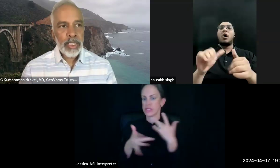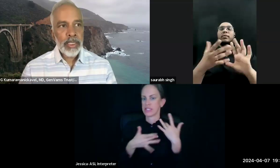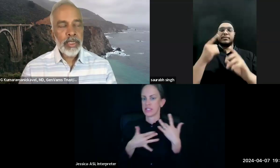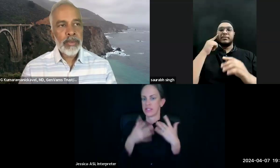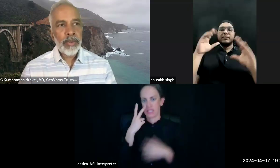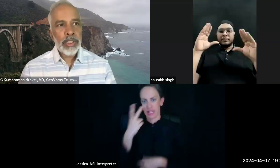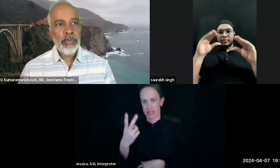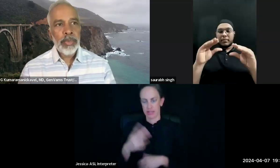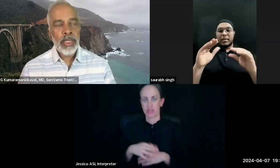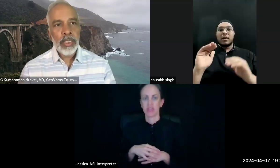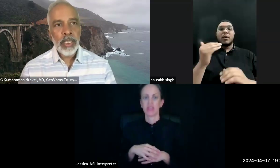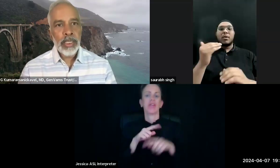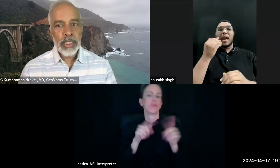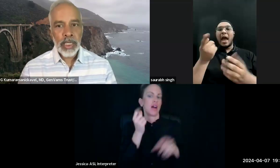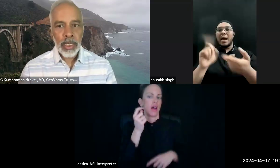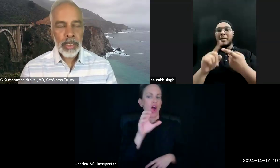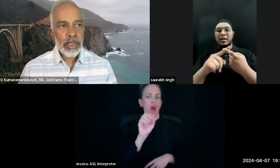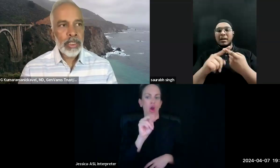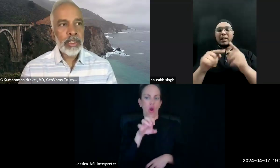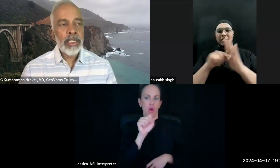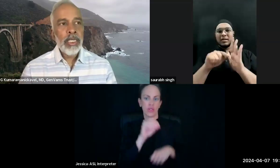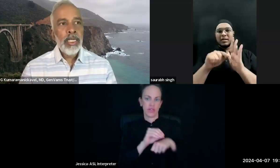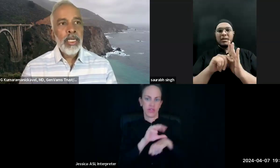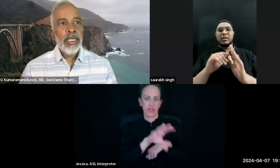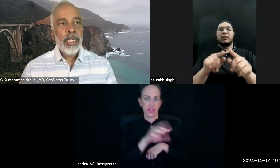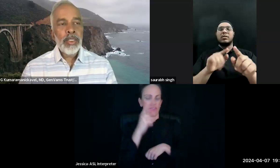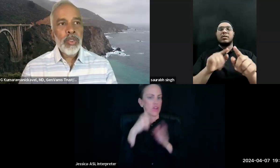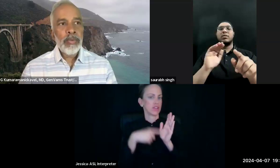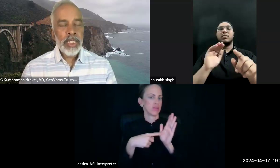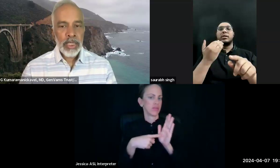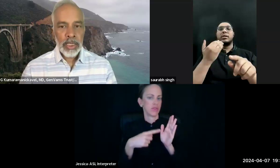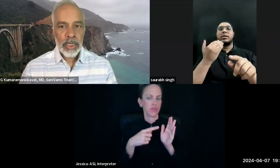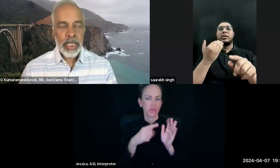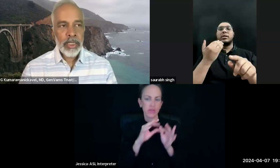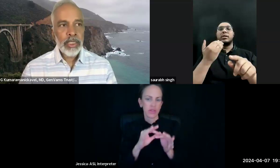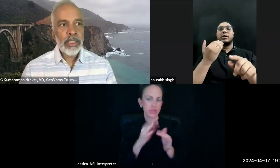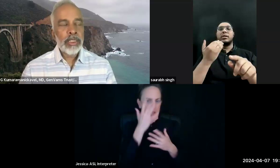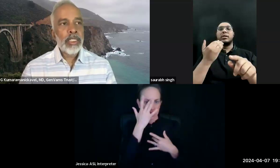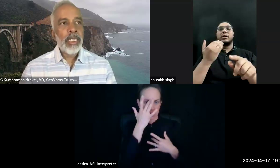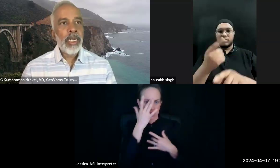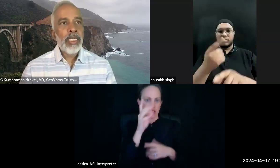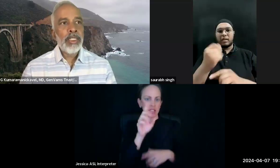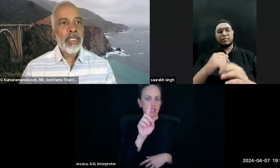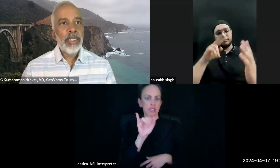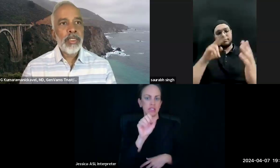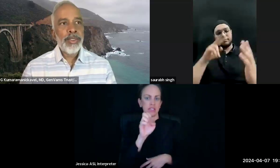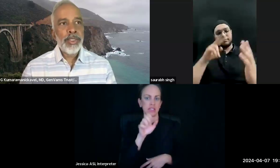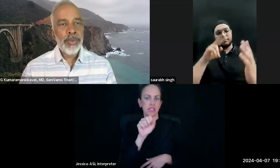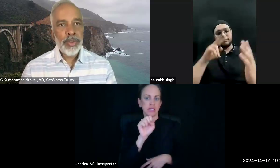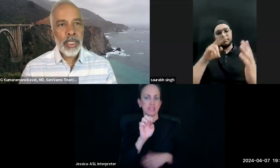affected, for example, in Stargardt disease, when you have reading disabilities and you know you